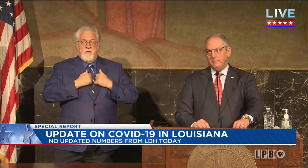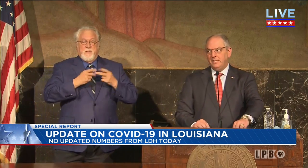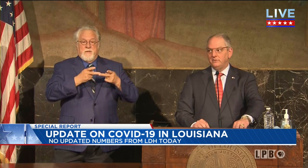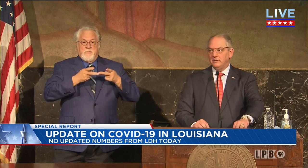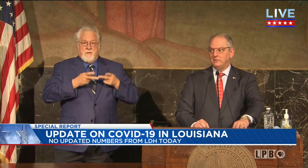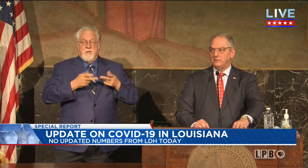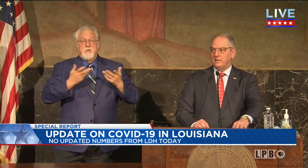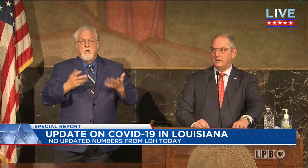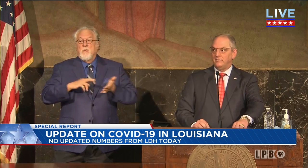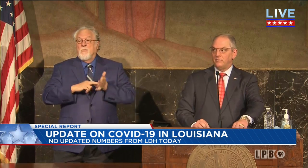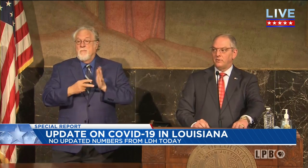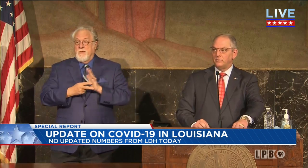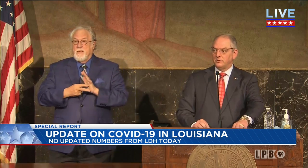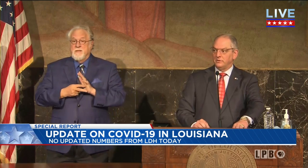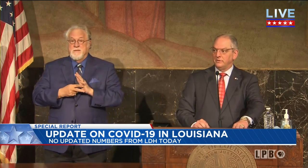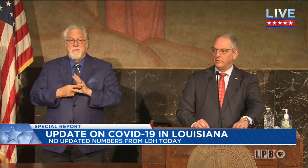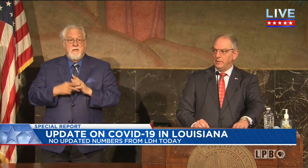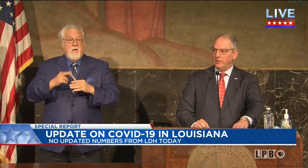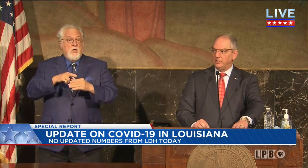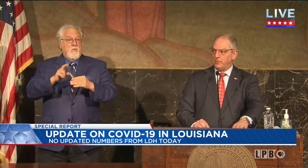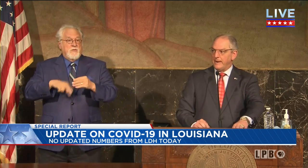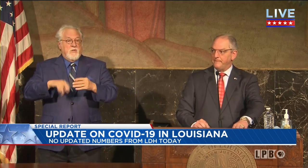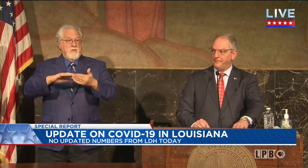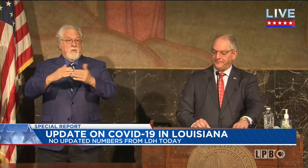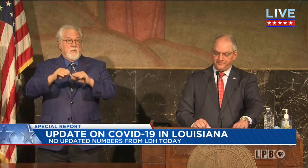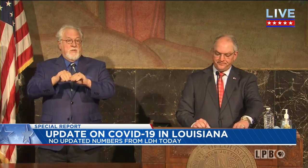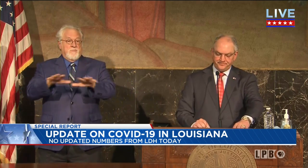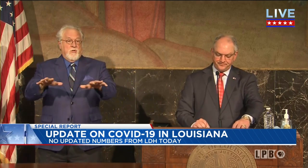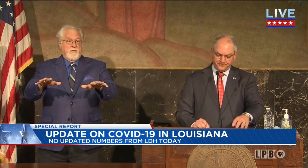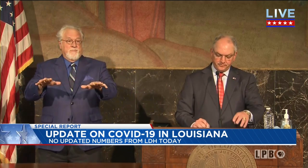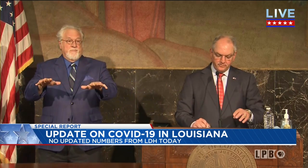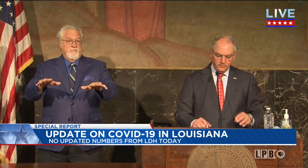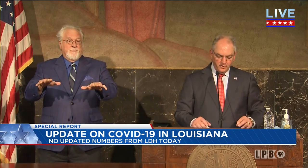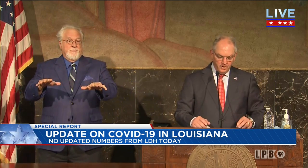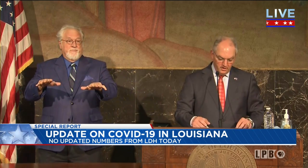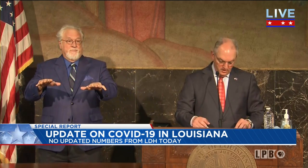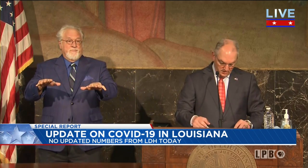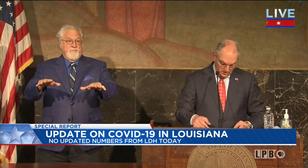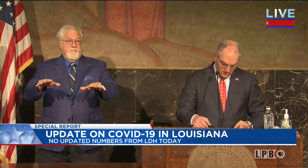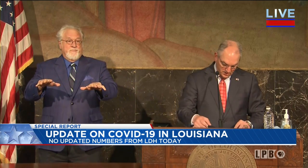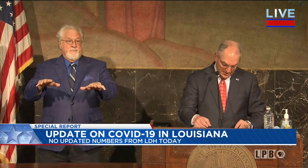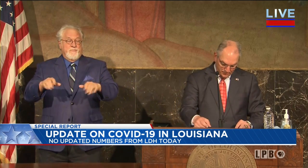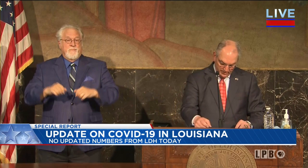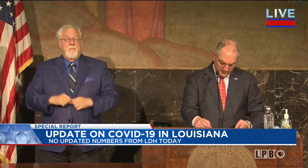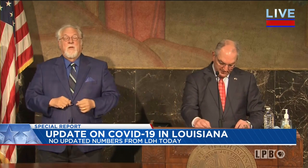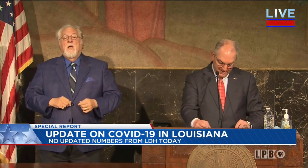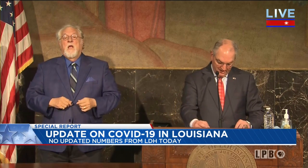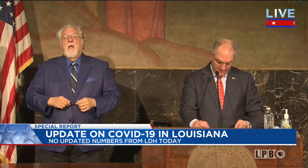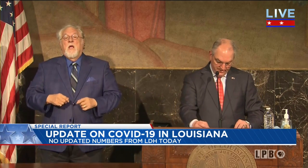MOST OF THESE CASES DID NOT COME FROM NURSING HOMES ARE OR -- AND